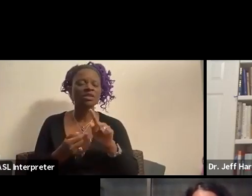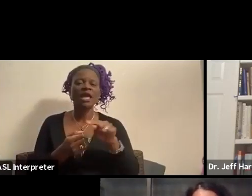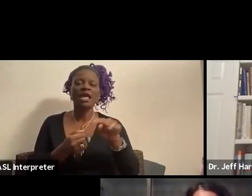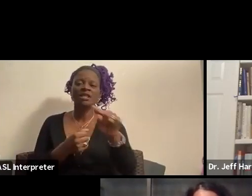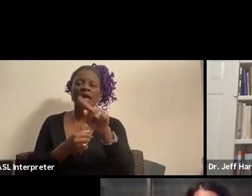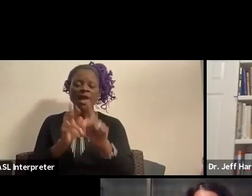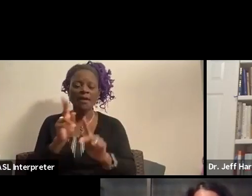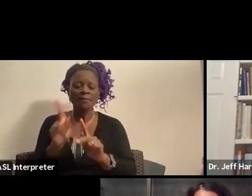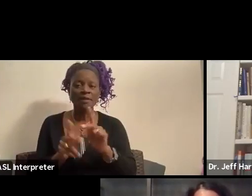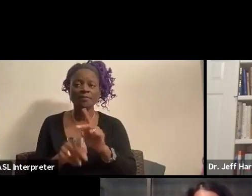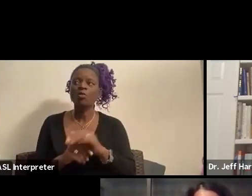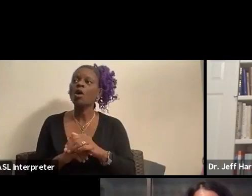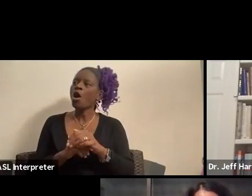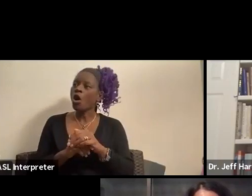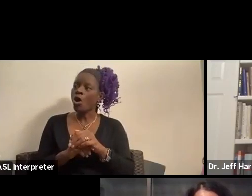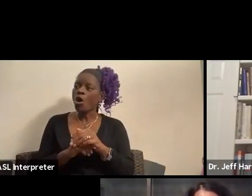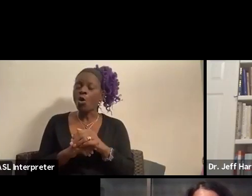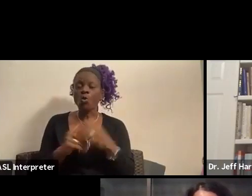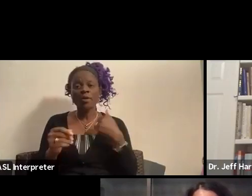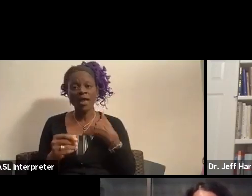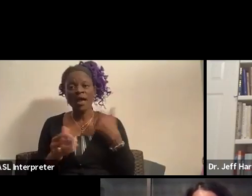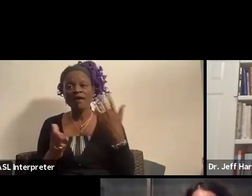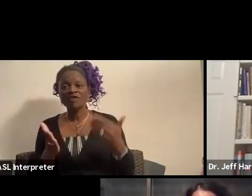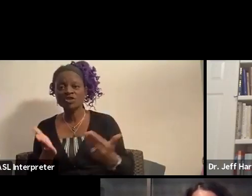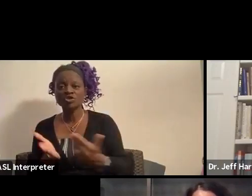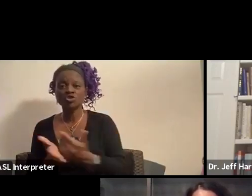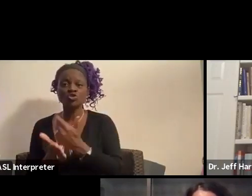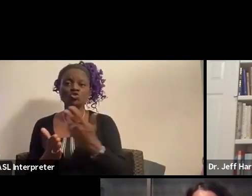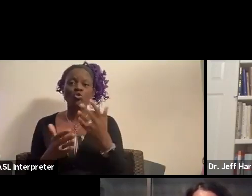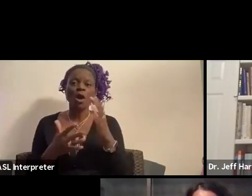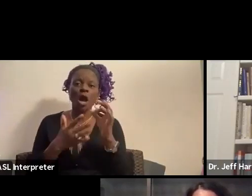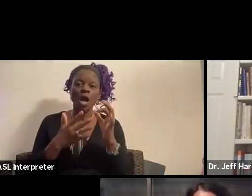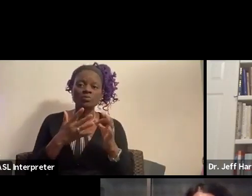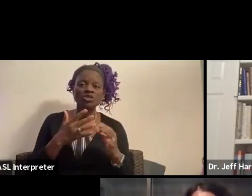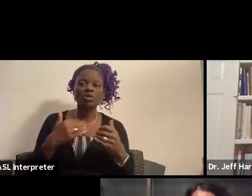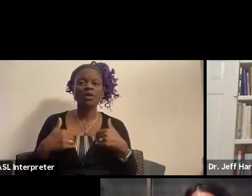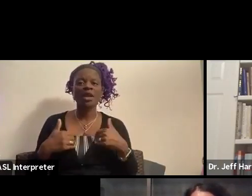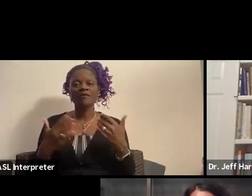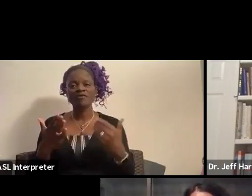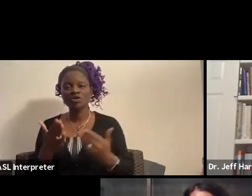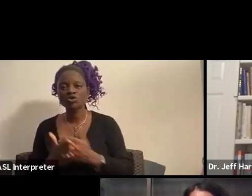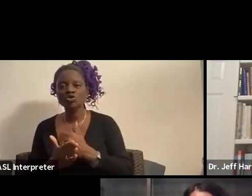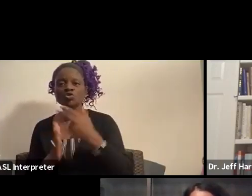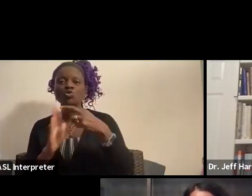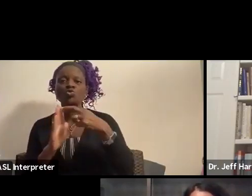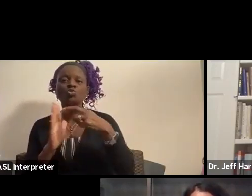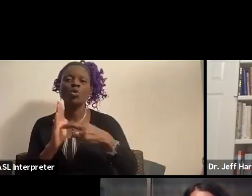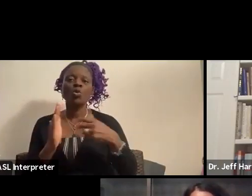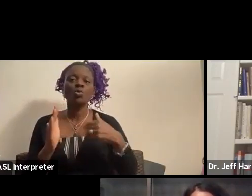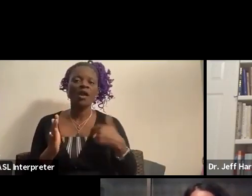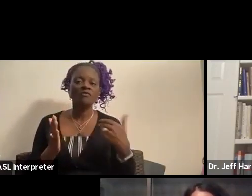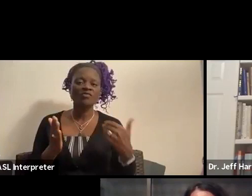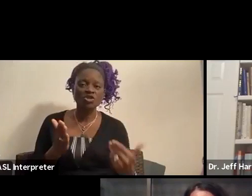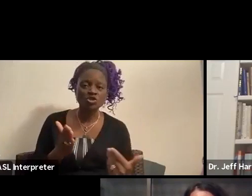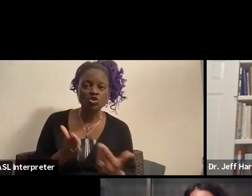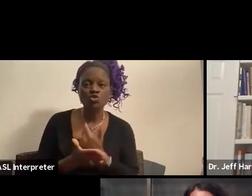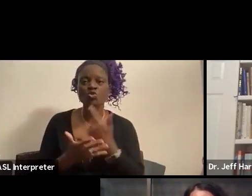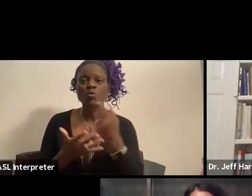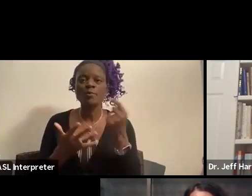And we are very aware of the anxiety, the concern and the how will I get my vaccine? It will become available.